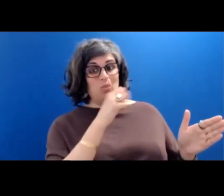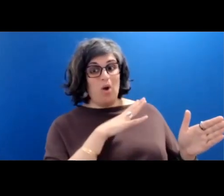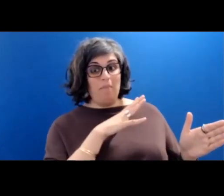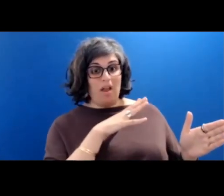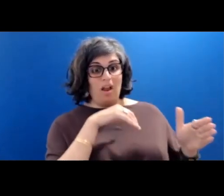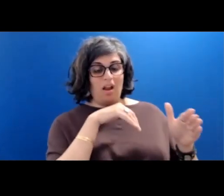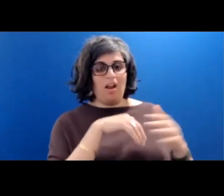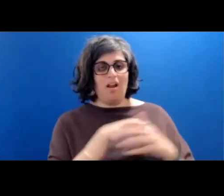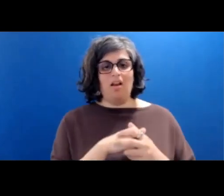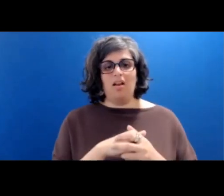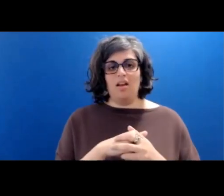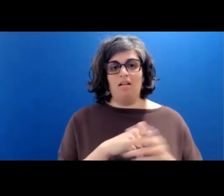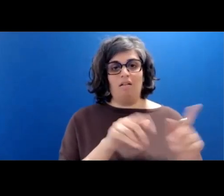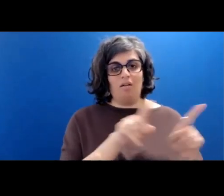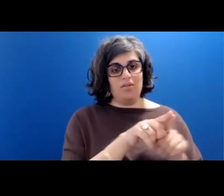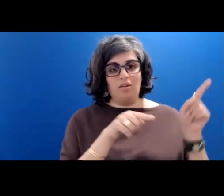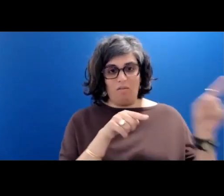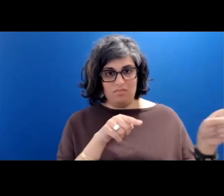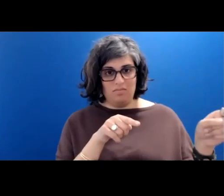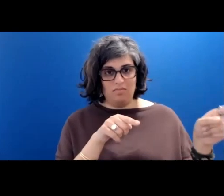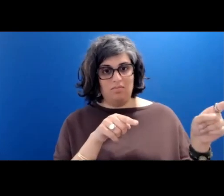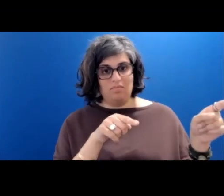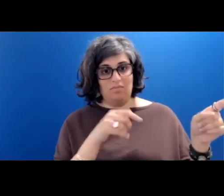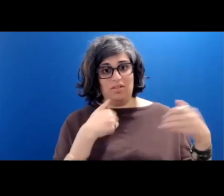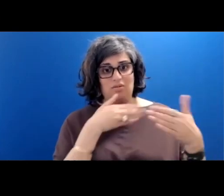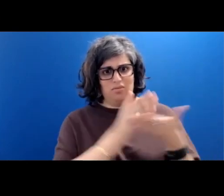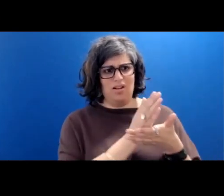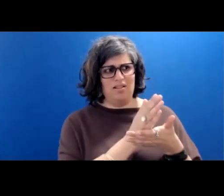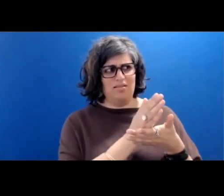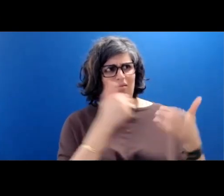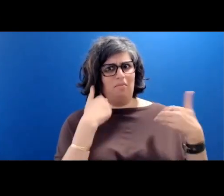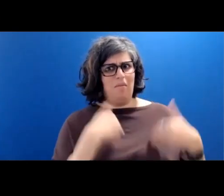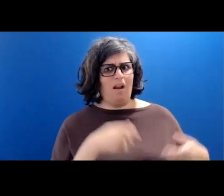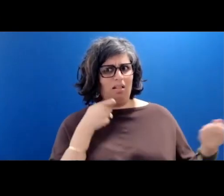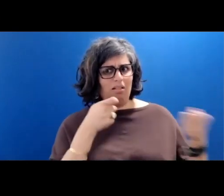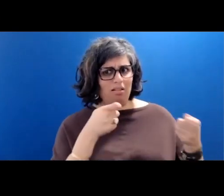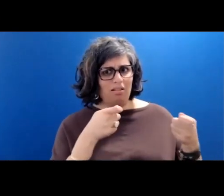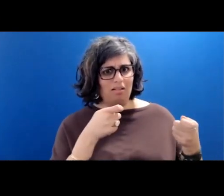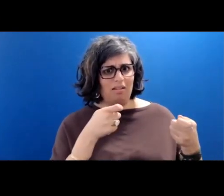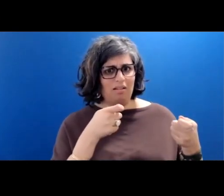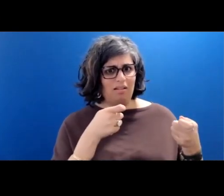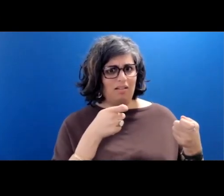to bodily autonomy to get a boob job if she wants a boob job, same thing for trans folks.